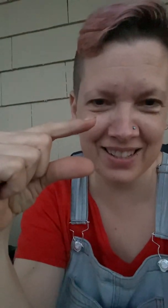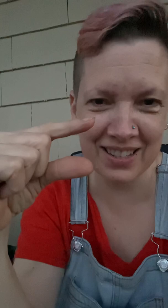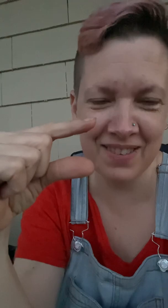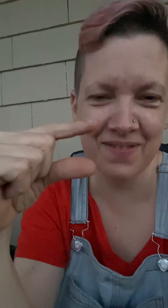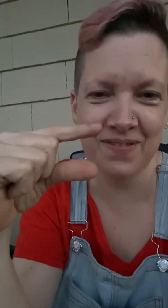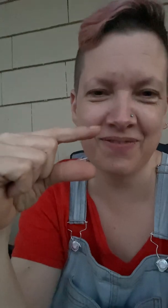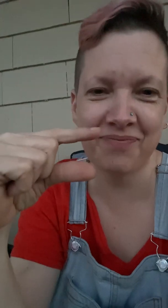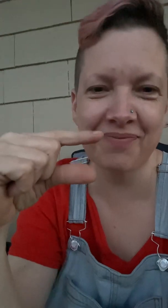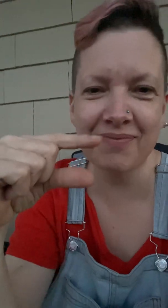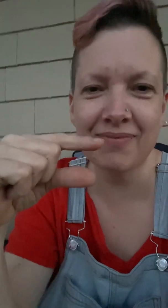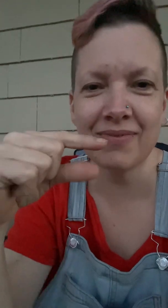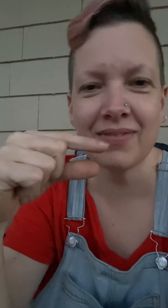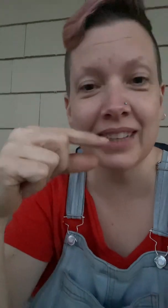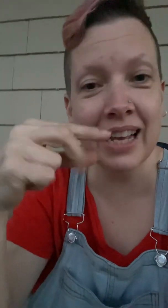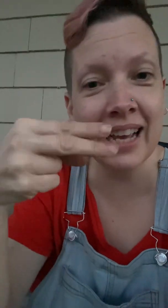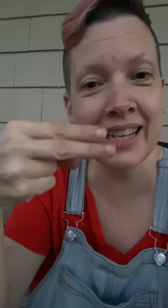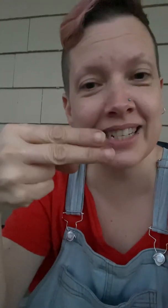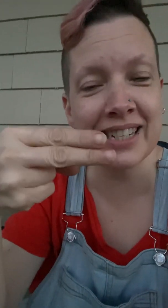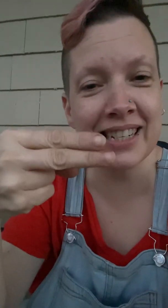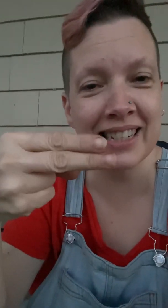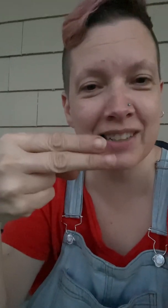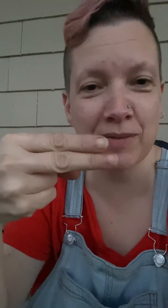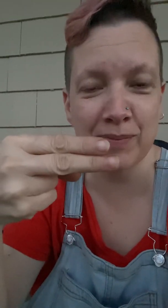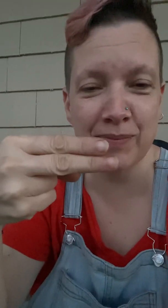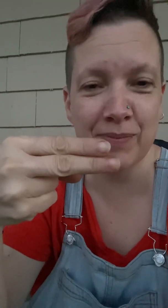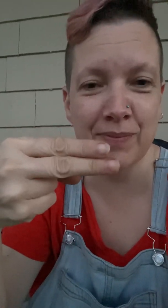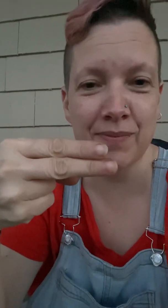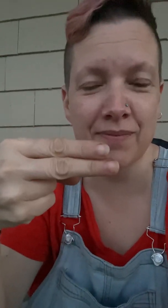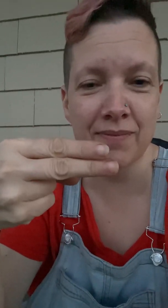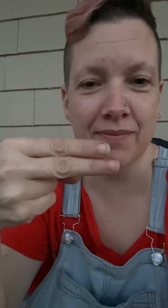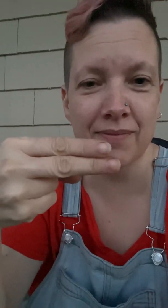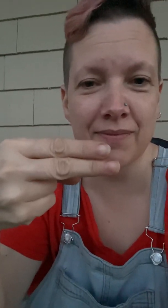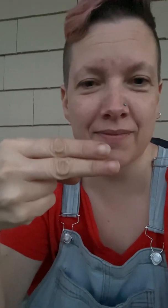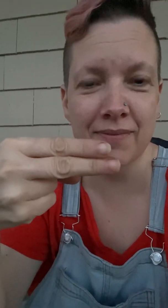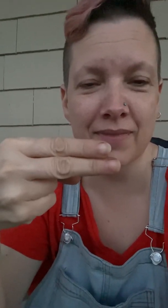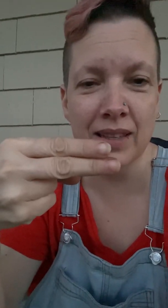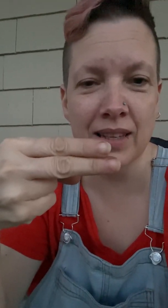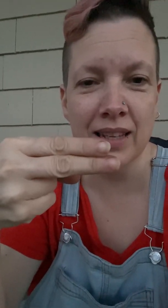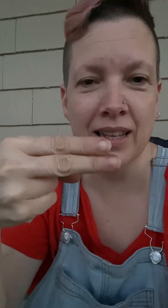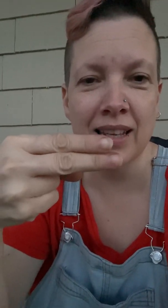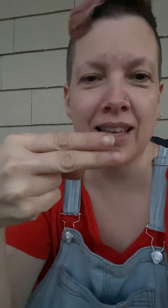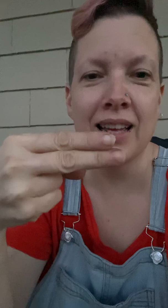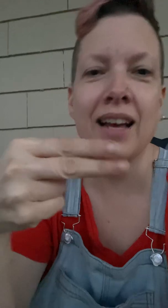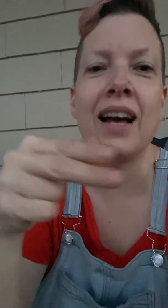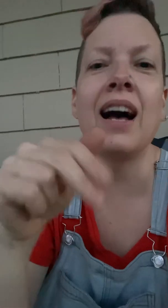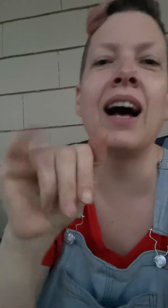good. H.